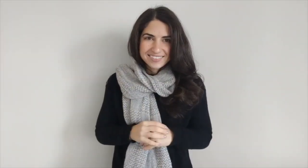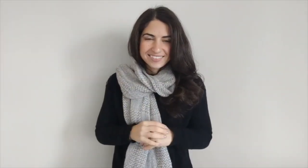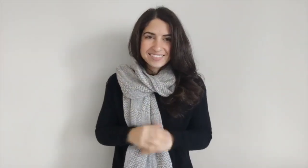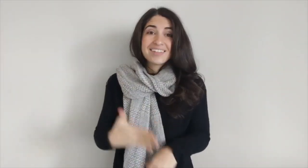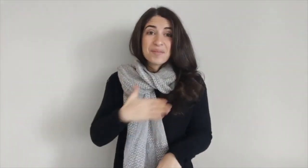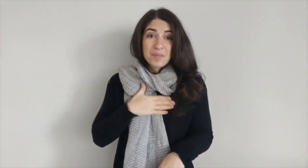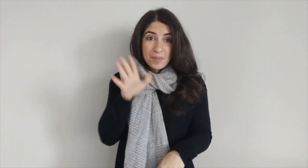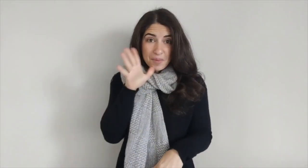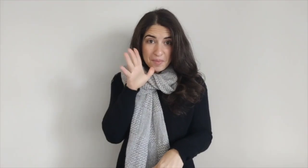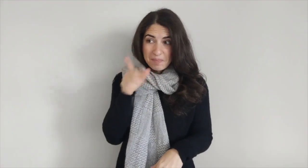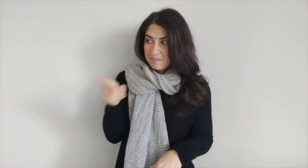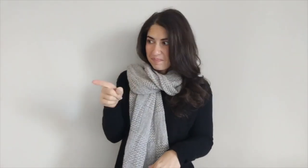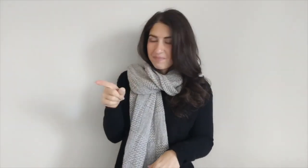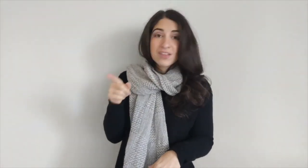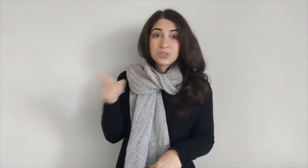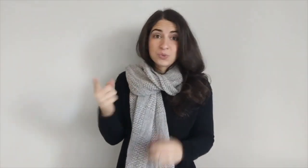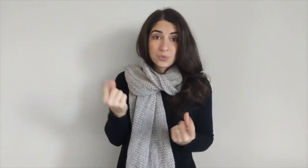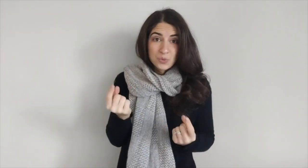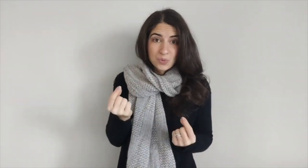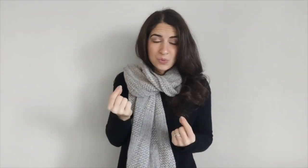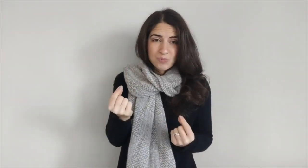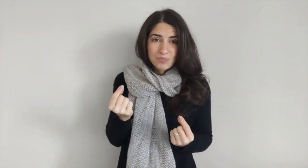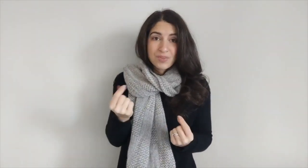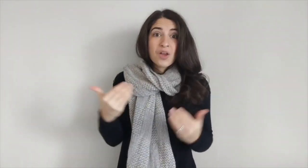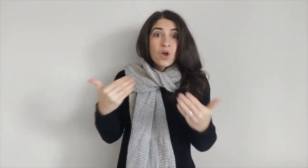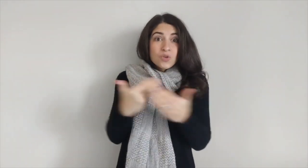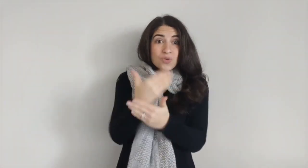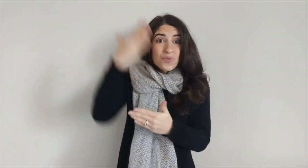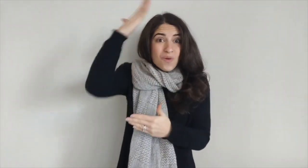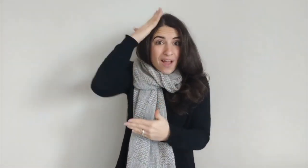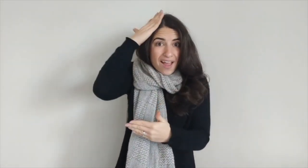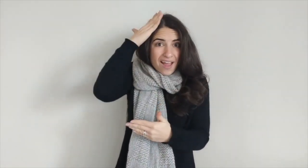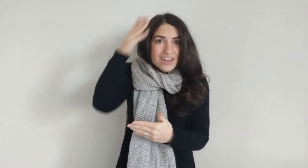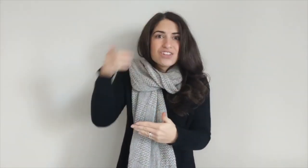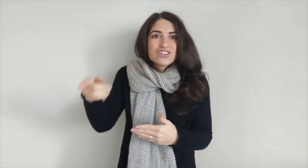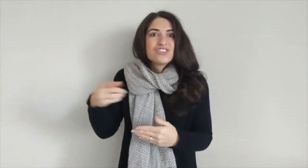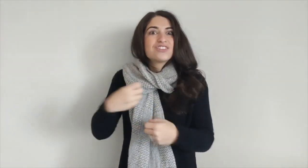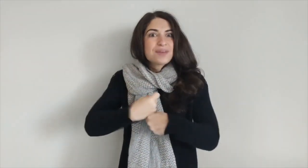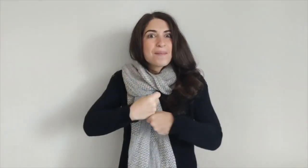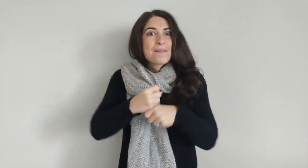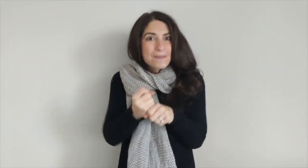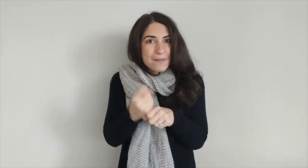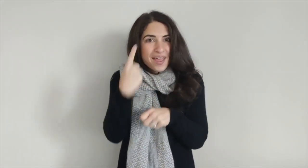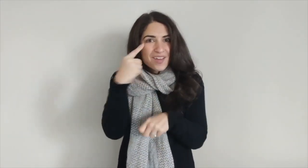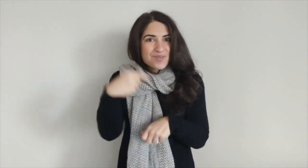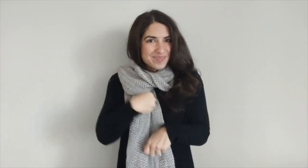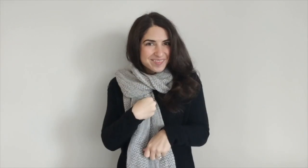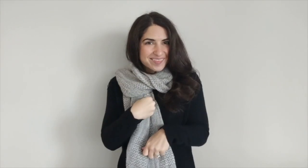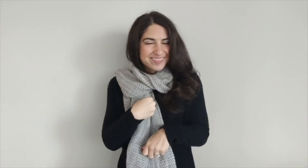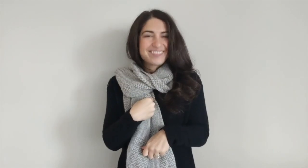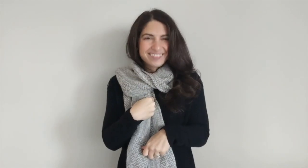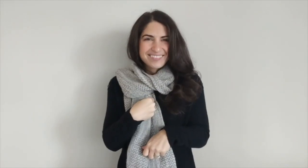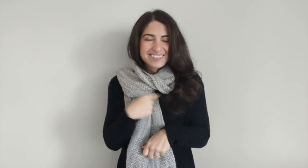My mother, what did she do? A new hat, she made for me!